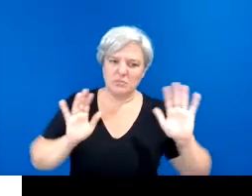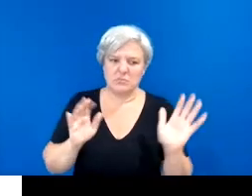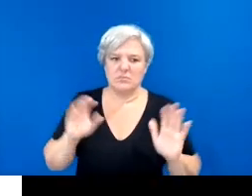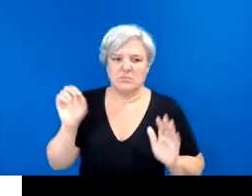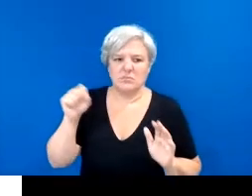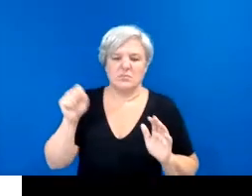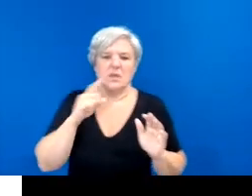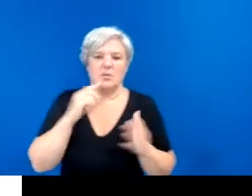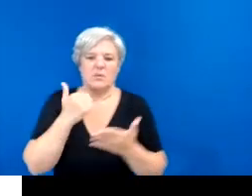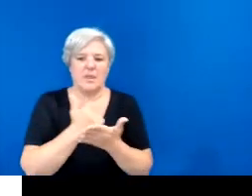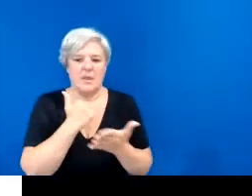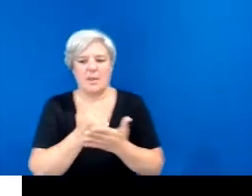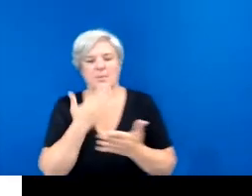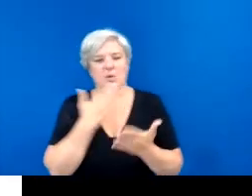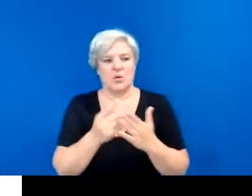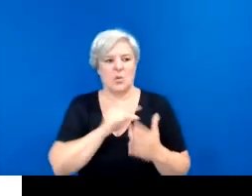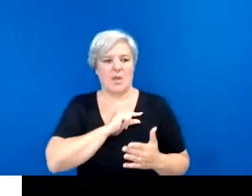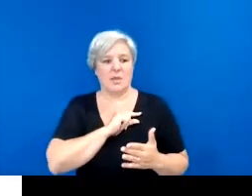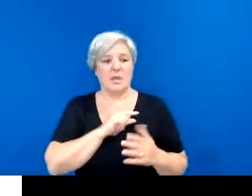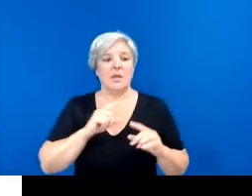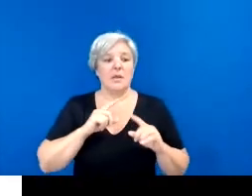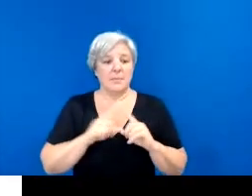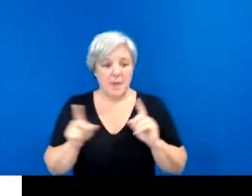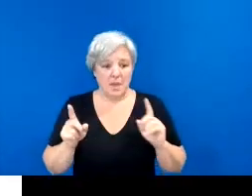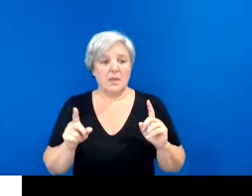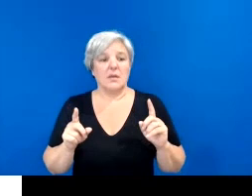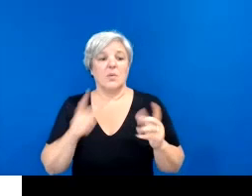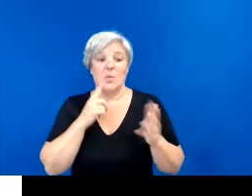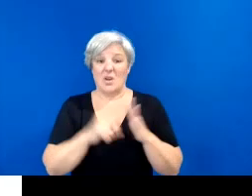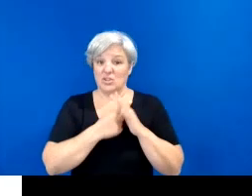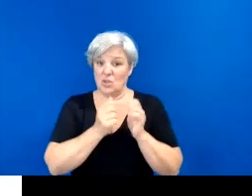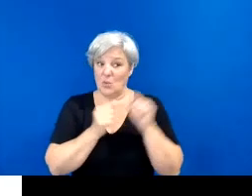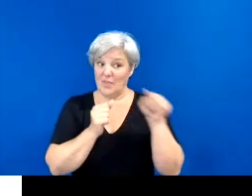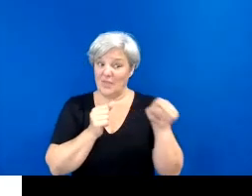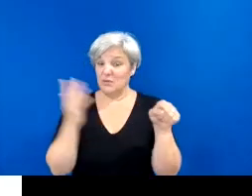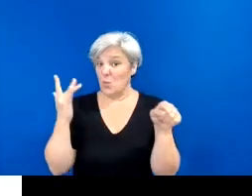really good in quality. But we like to start with this because if you find something here, then